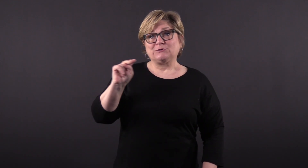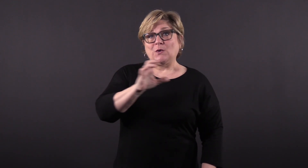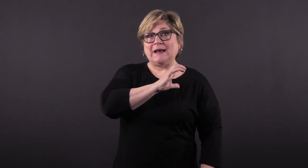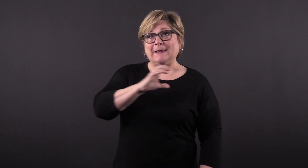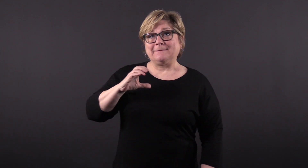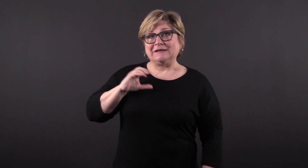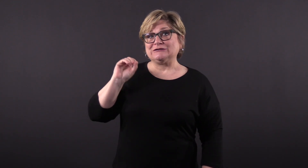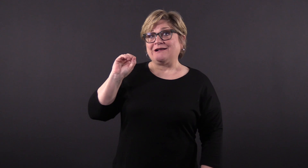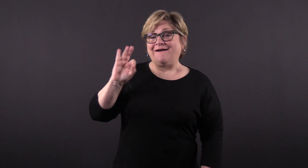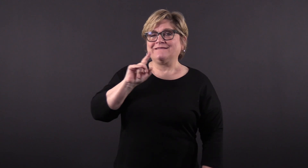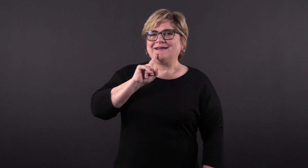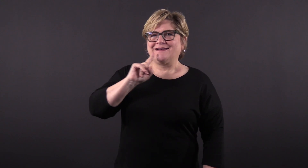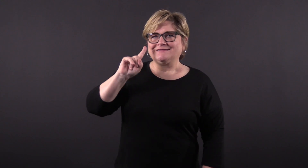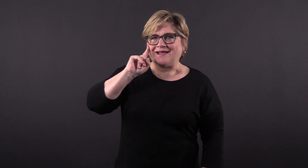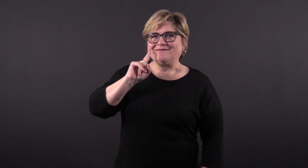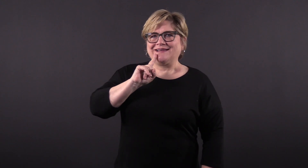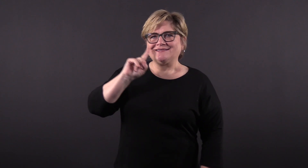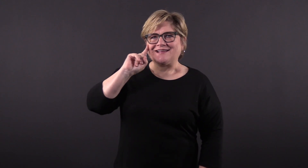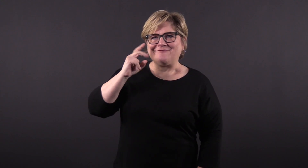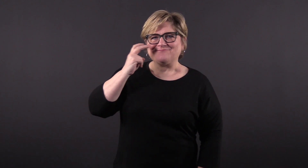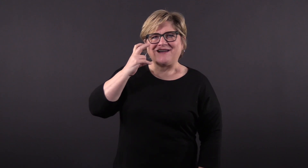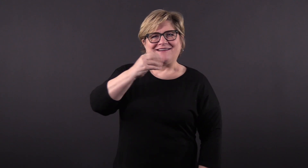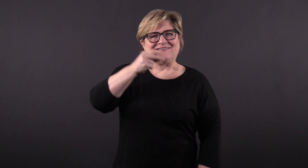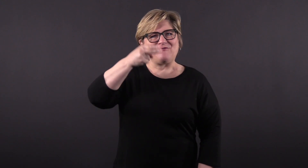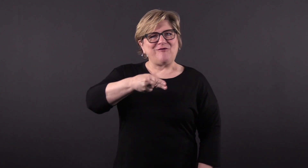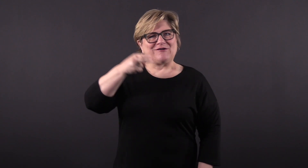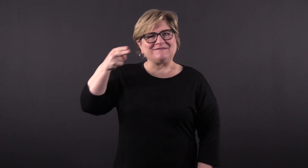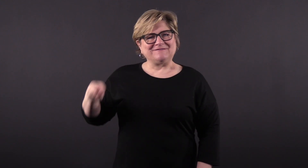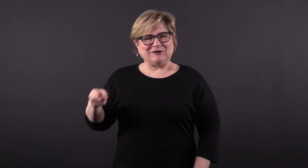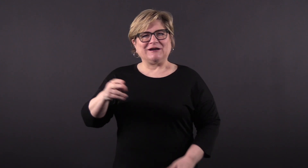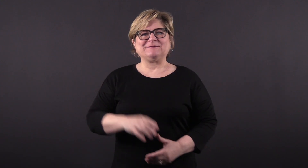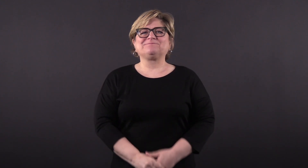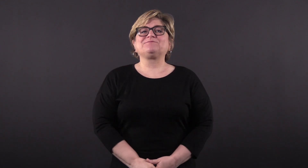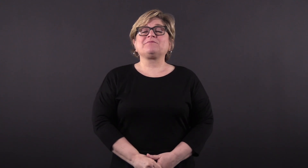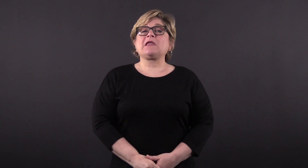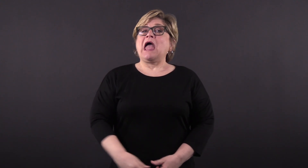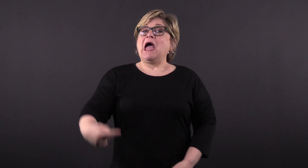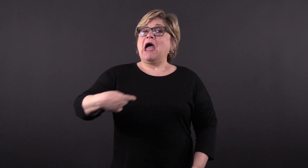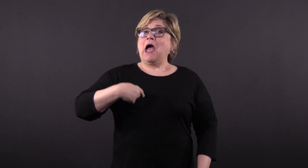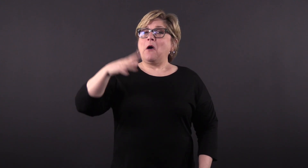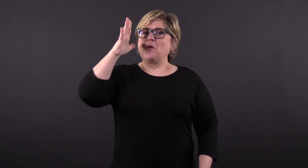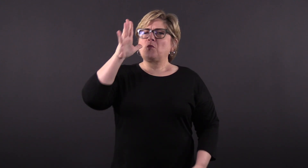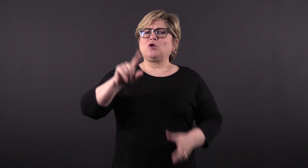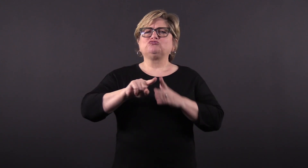of the Minnesota Commission of the Deaf, DeafBlind & Hard of Hearing.